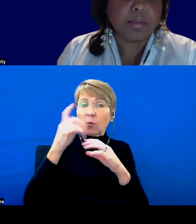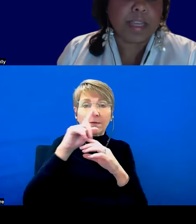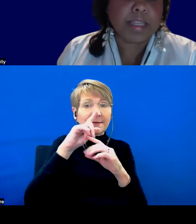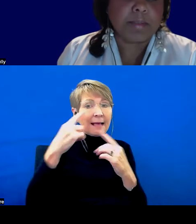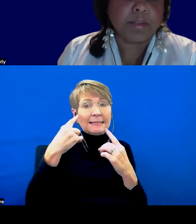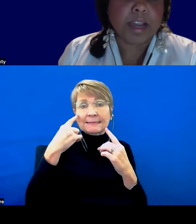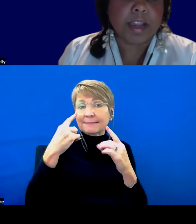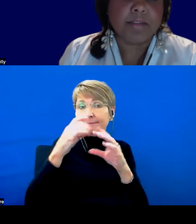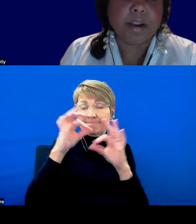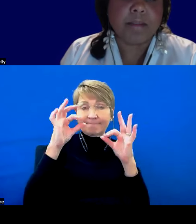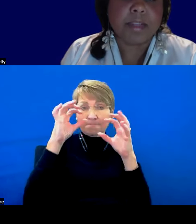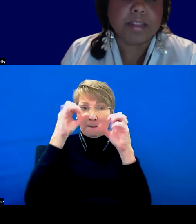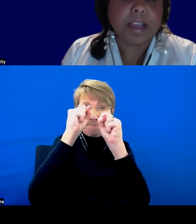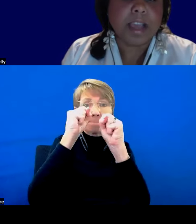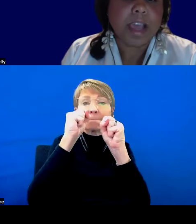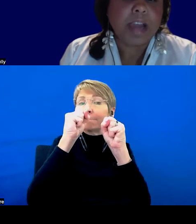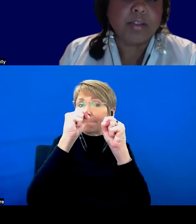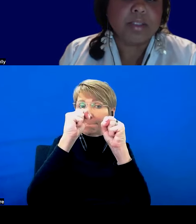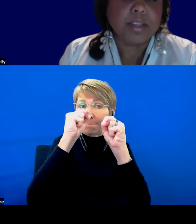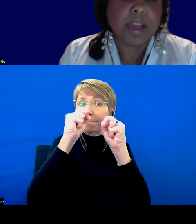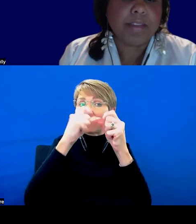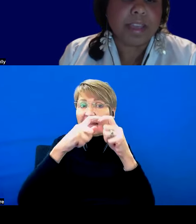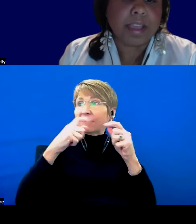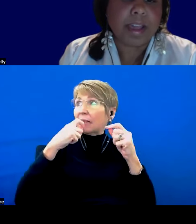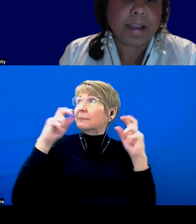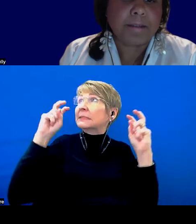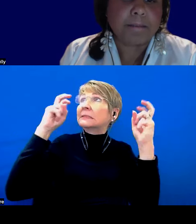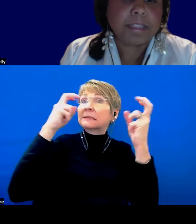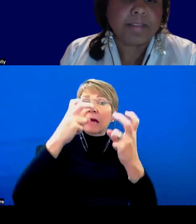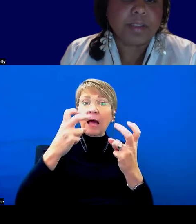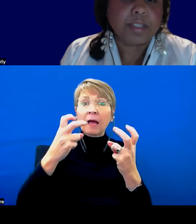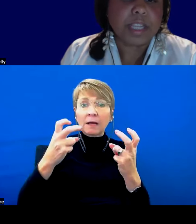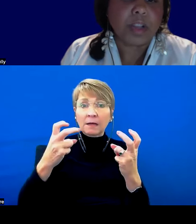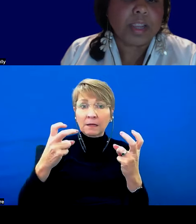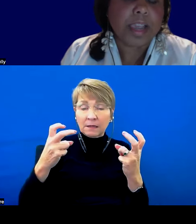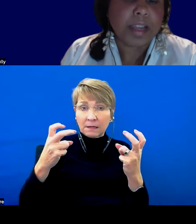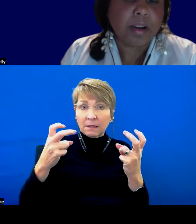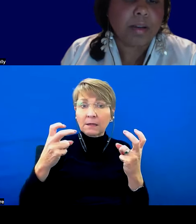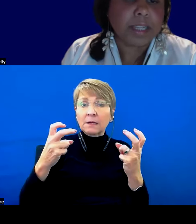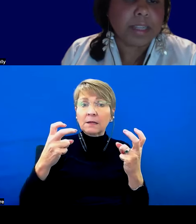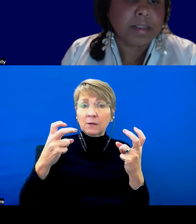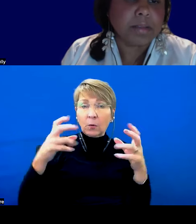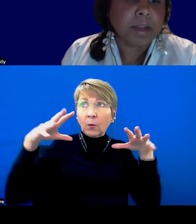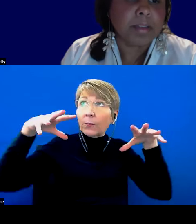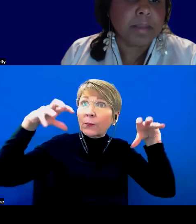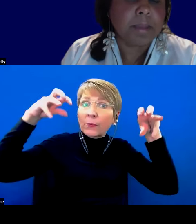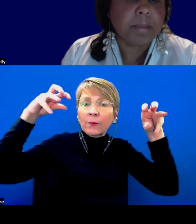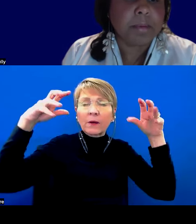in dim or dark environments. And also having difficulty locating objects as well so people with